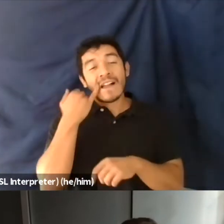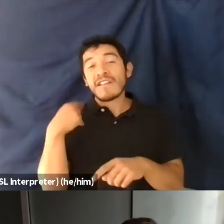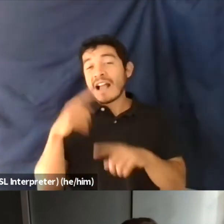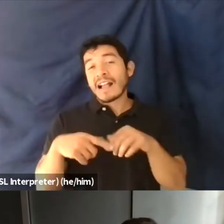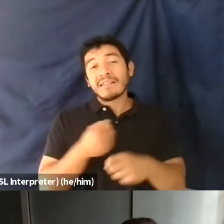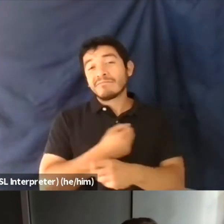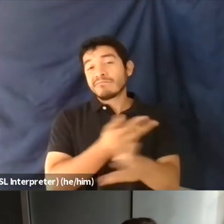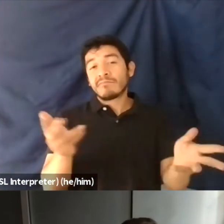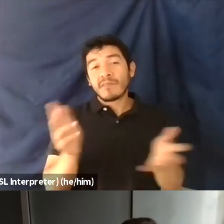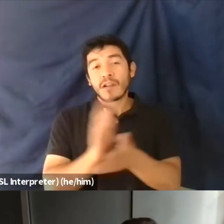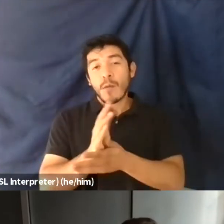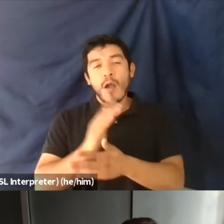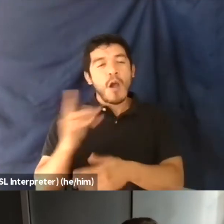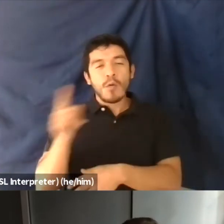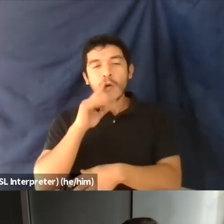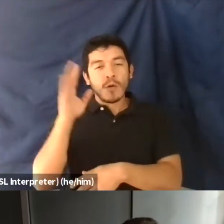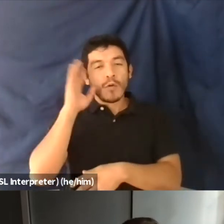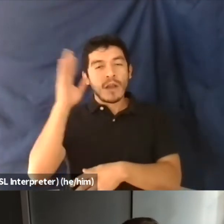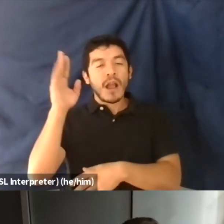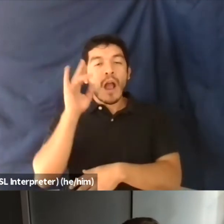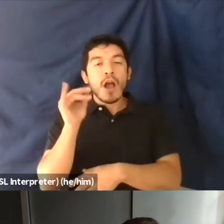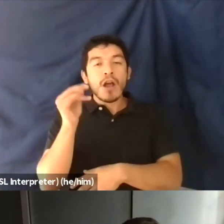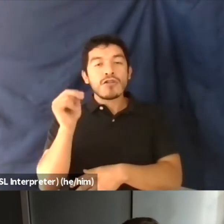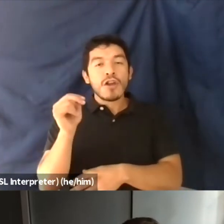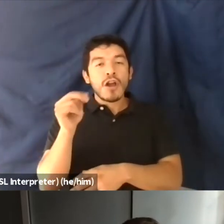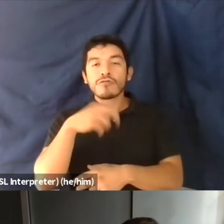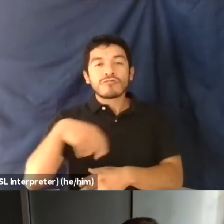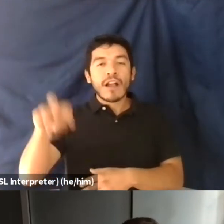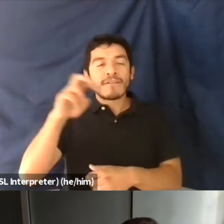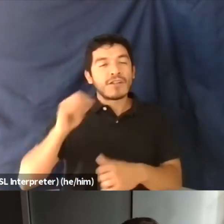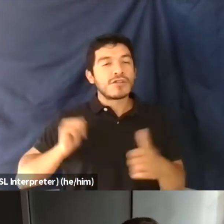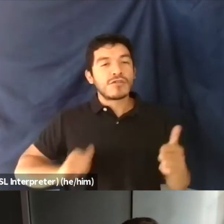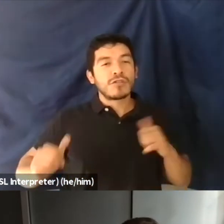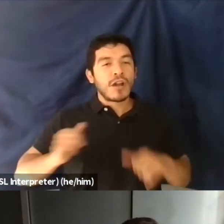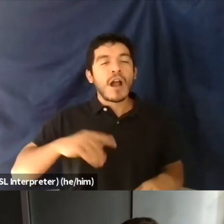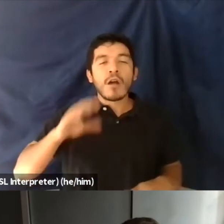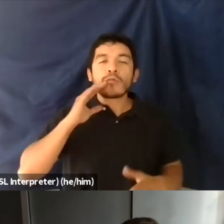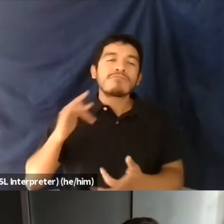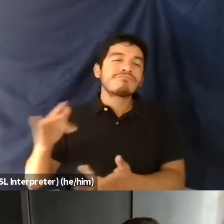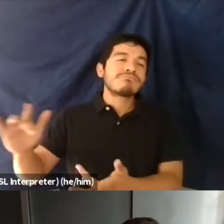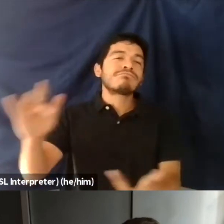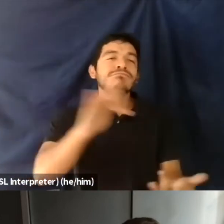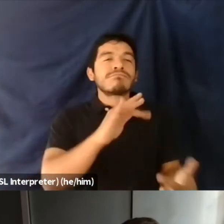we'll just like create uncle John's traveling salvation show and we'll go around the country and like put it on the side